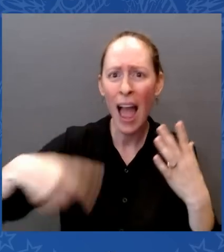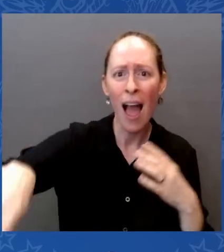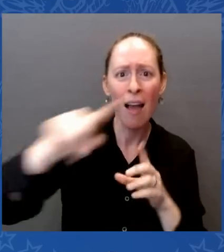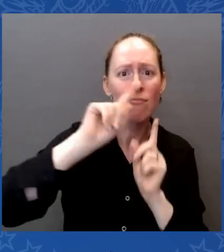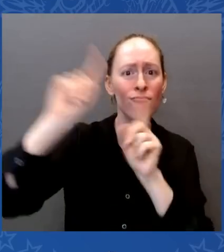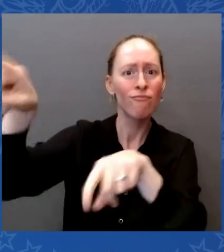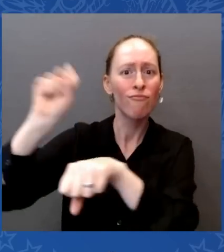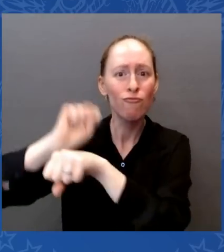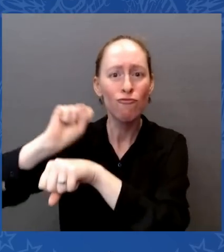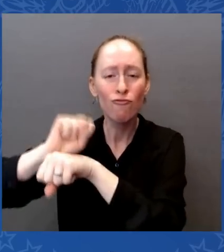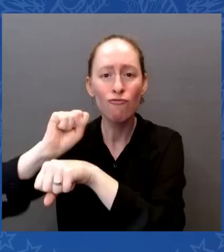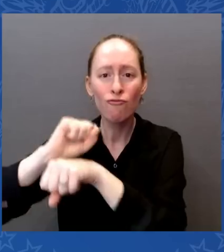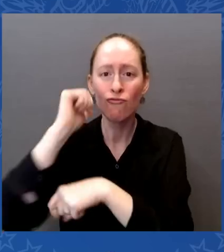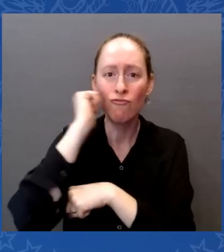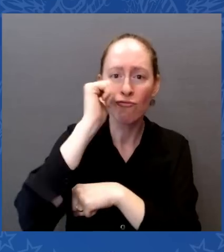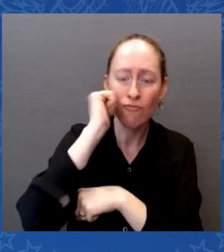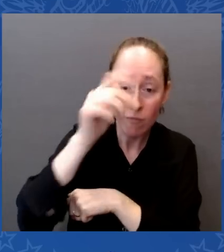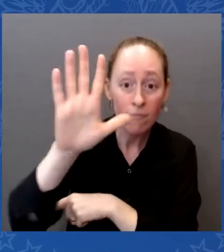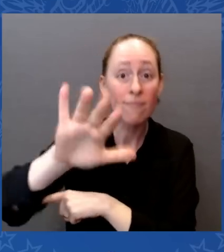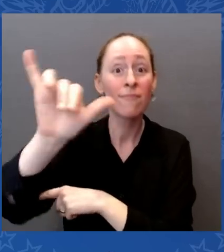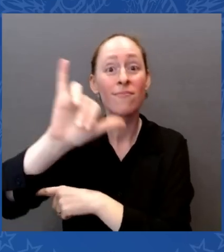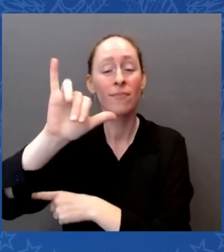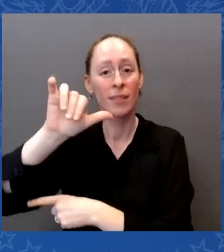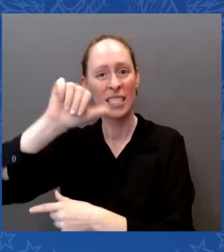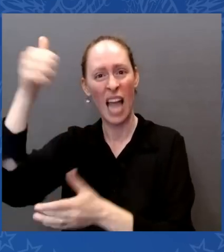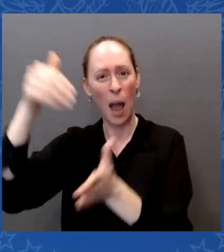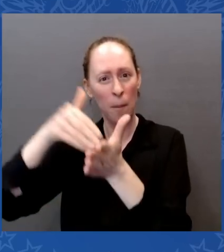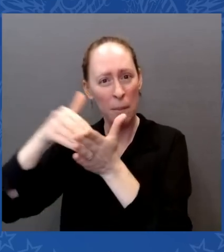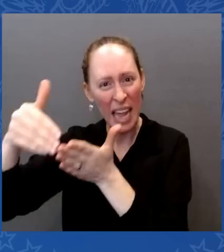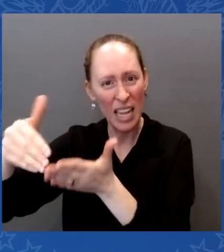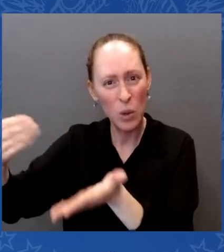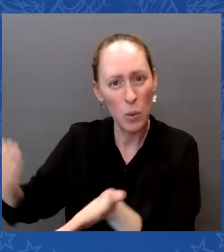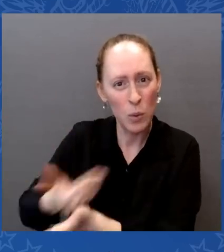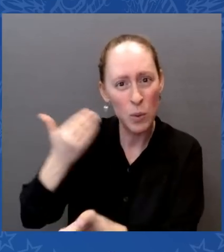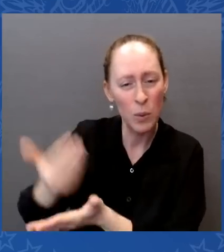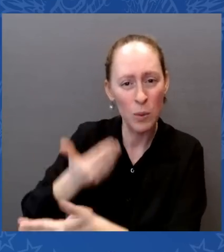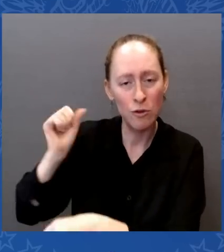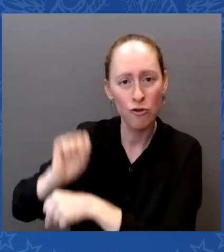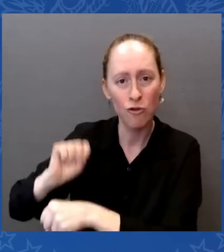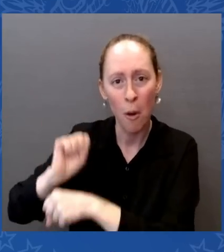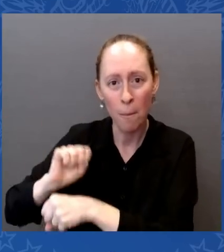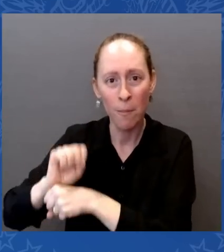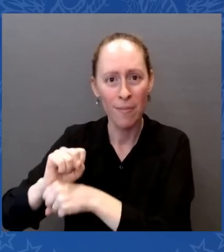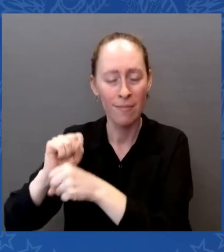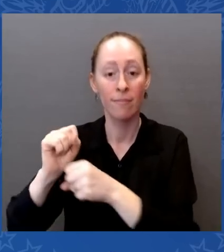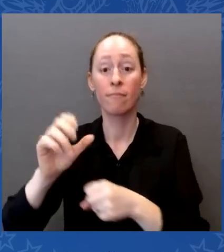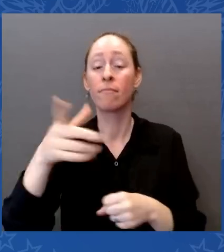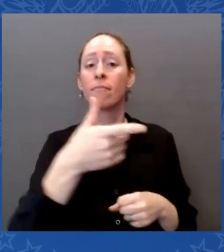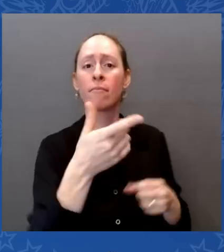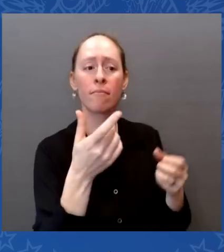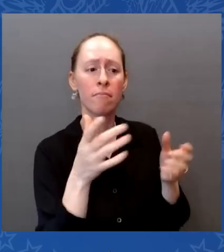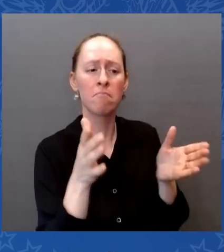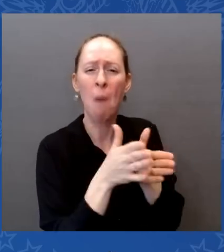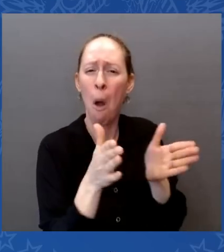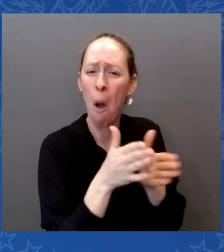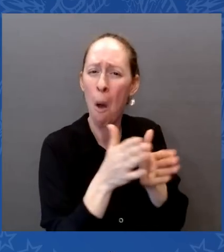3.5 percent unemployment -- 50-year low -- a 50-year low; 700,000 -- nearly 700,000 manufacturing jobs